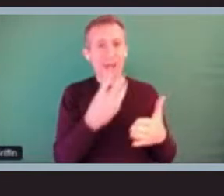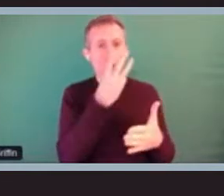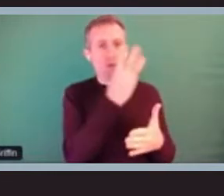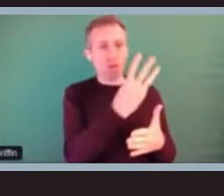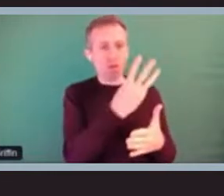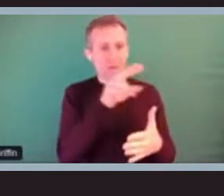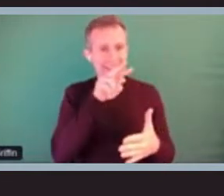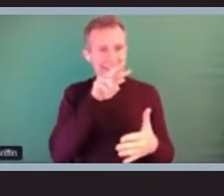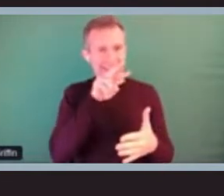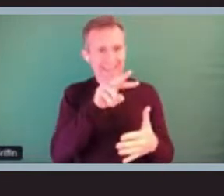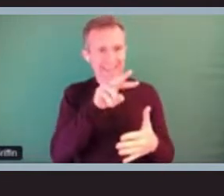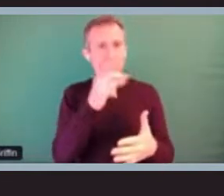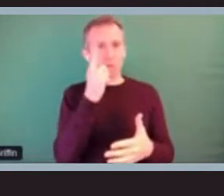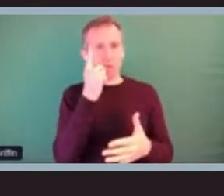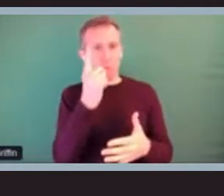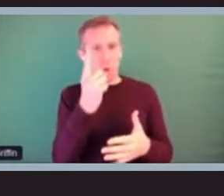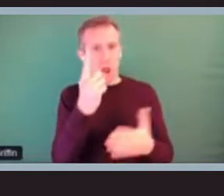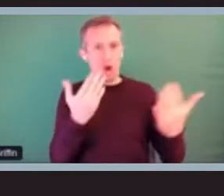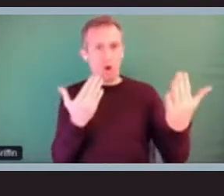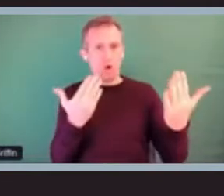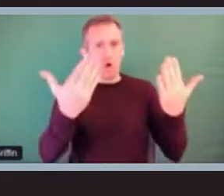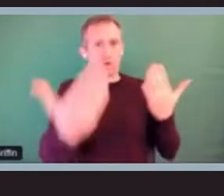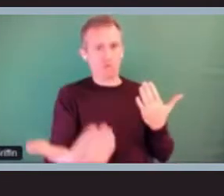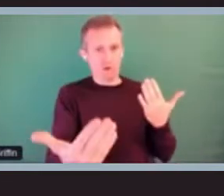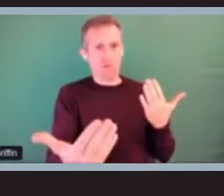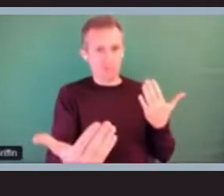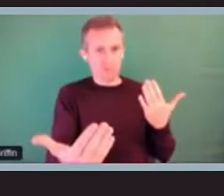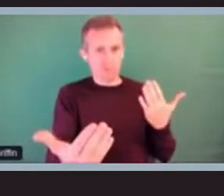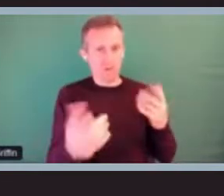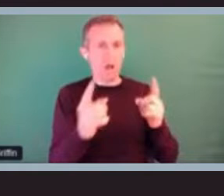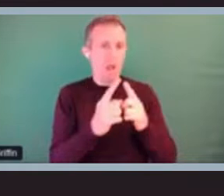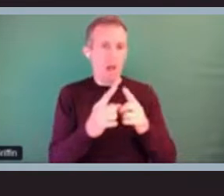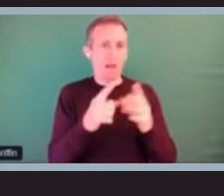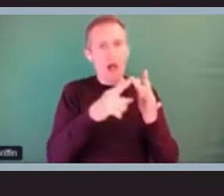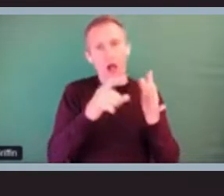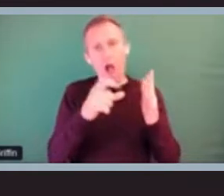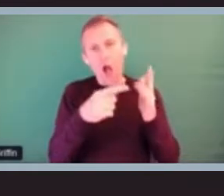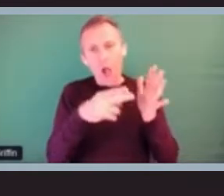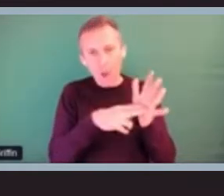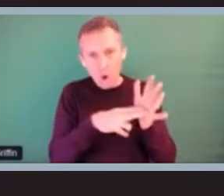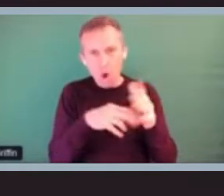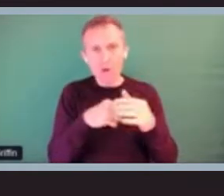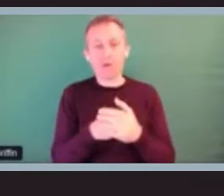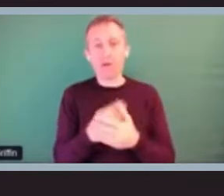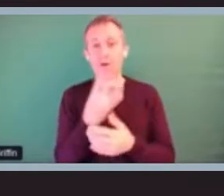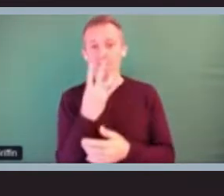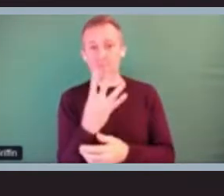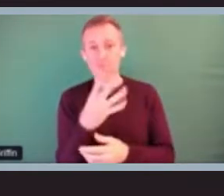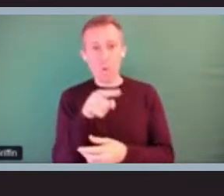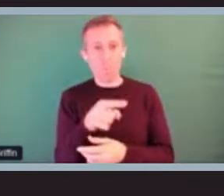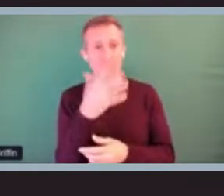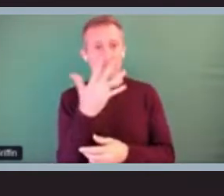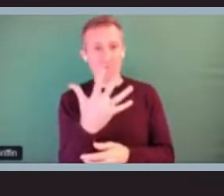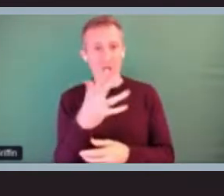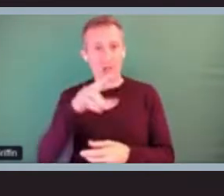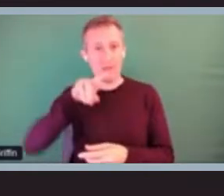of 3:1, that's the minimum level of contrast for graphical objects like icons. A contrast level of 4.5:1 is the minimum for text.